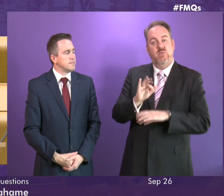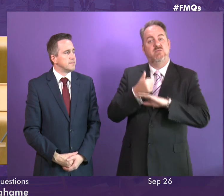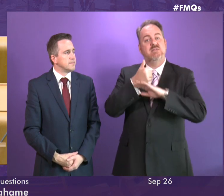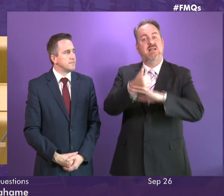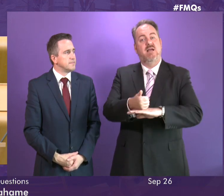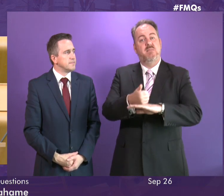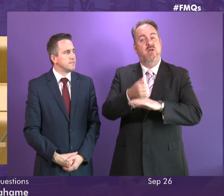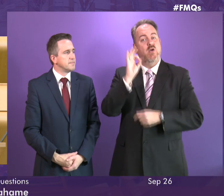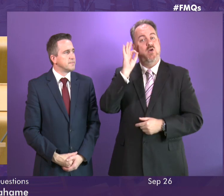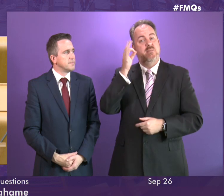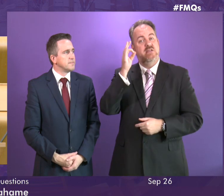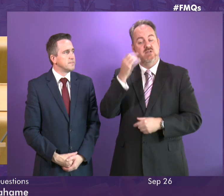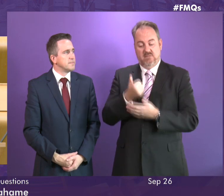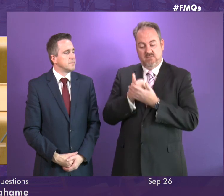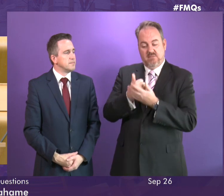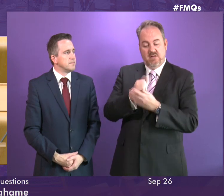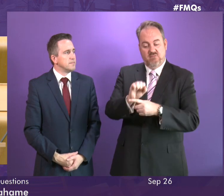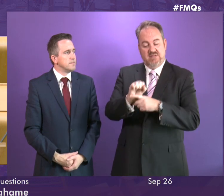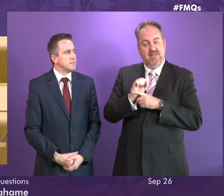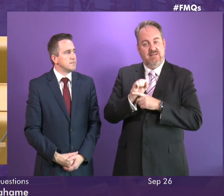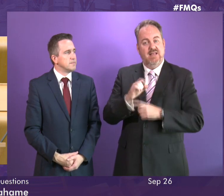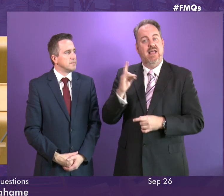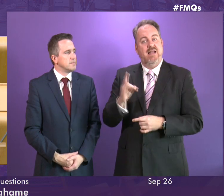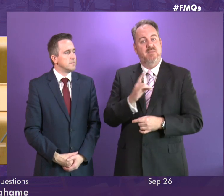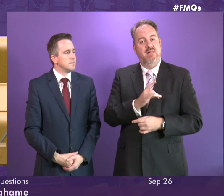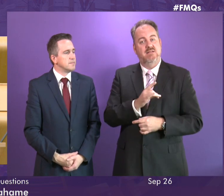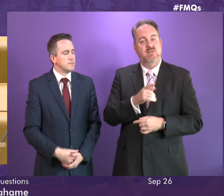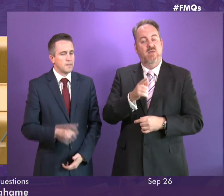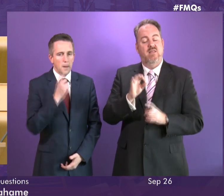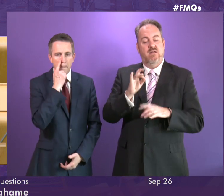of a commission on animal welfare and the appointment of Professor Dwyer as chair, but